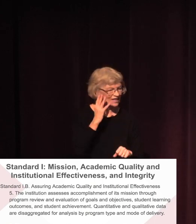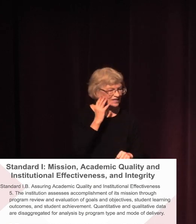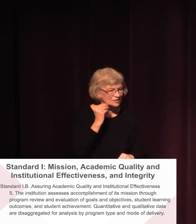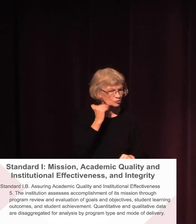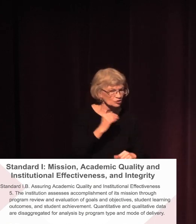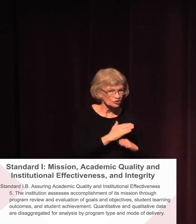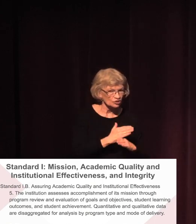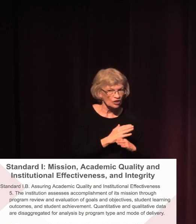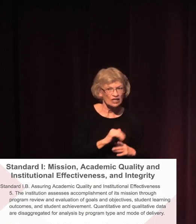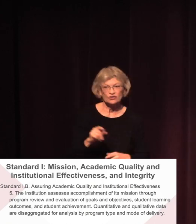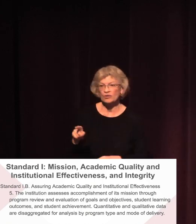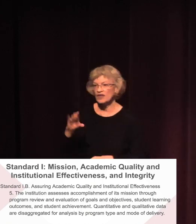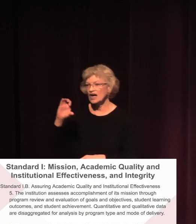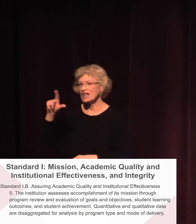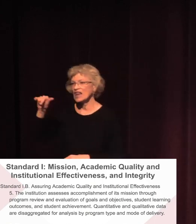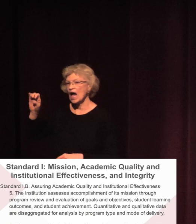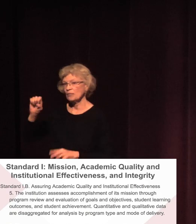have to the climate survey that we took last spring.